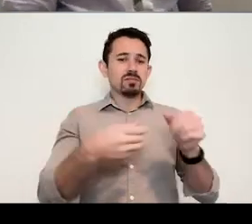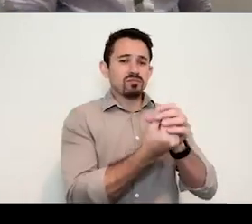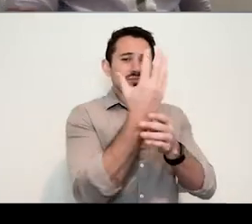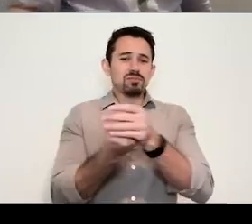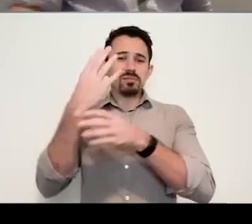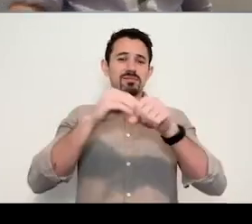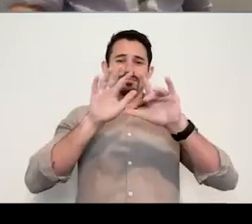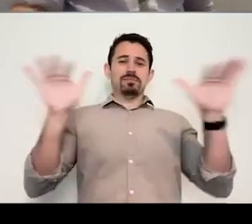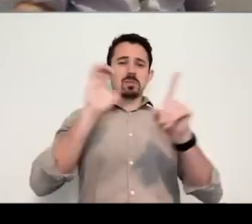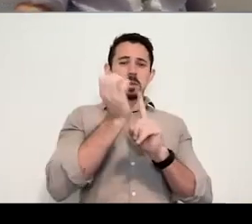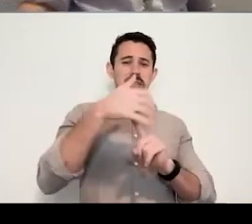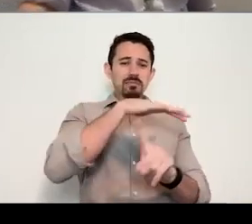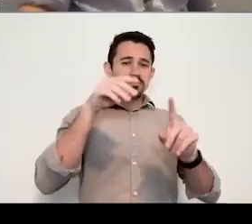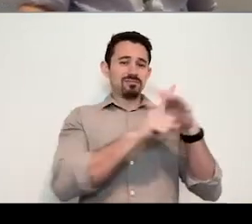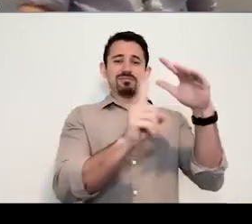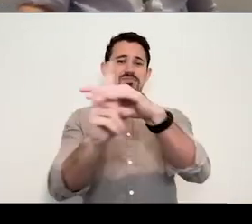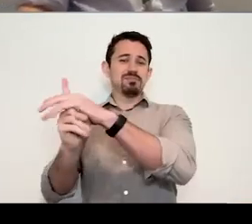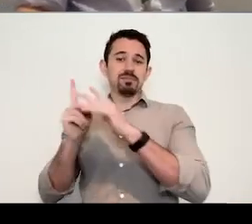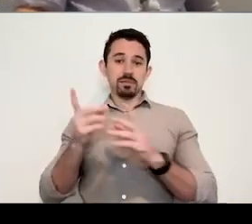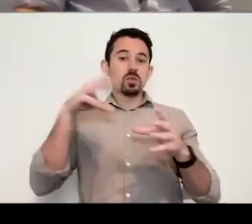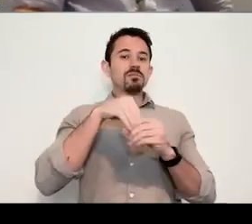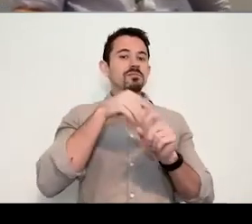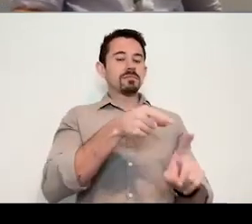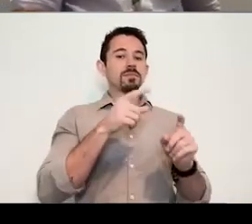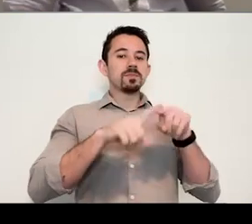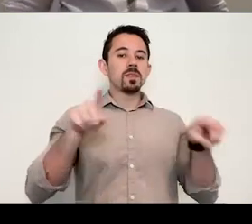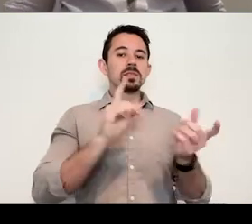P. aeruginosa is a prevalent pathogen in a hospital environment causing over